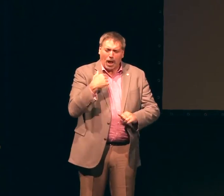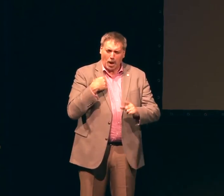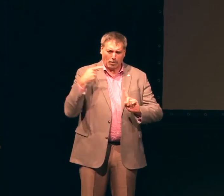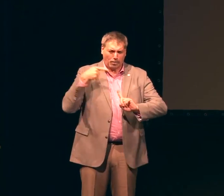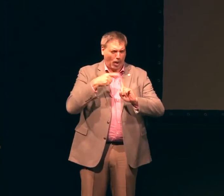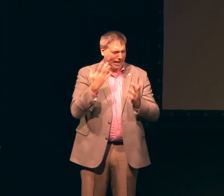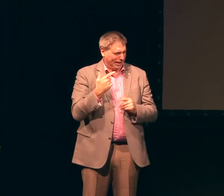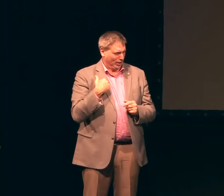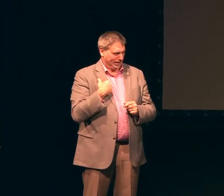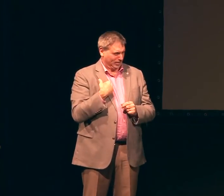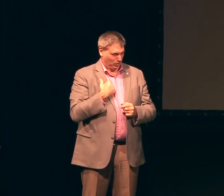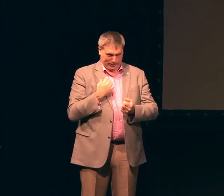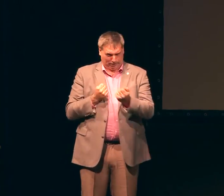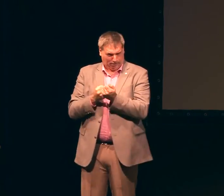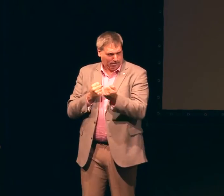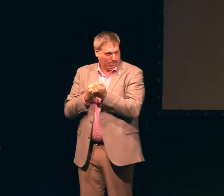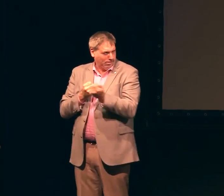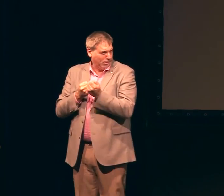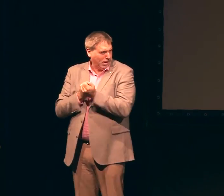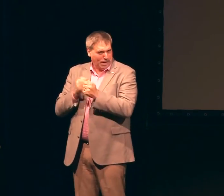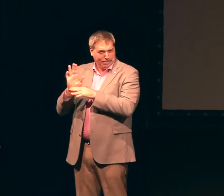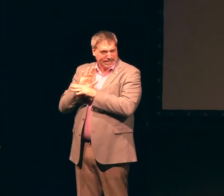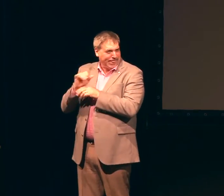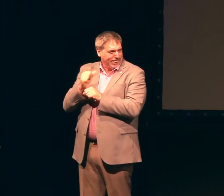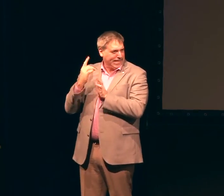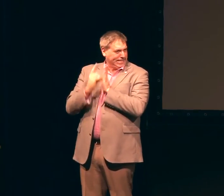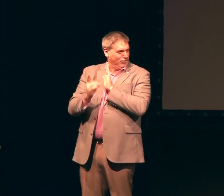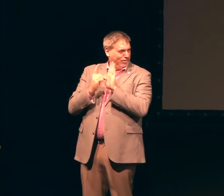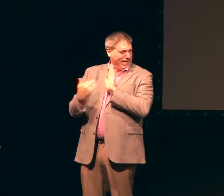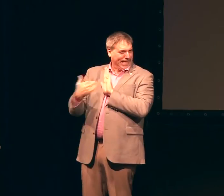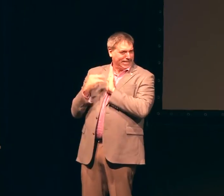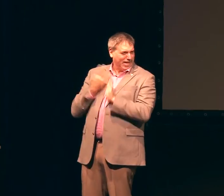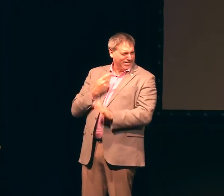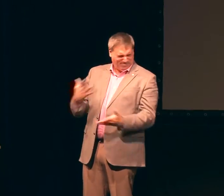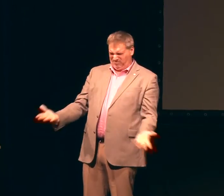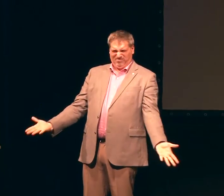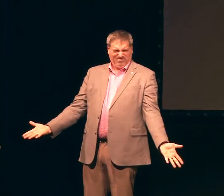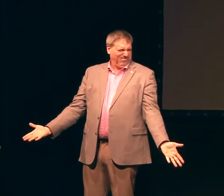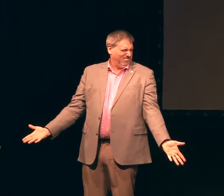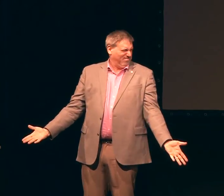reluctantly raised their hands. So you know what my point is, don't support business that